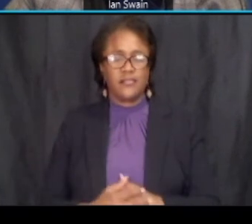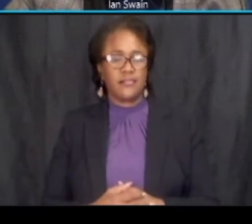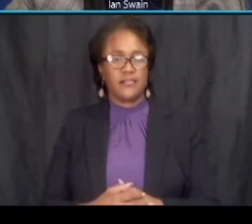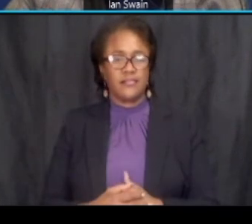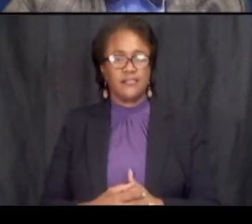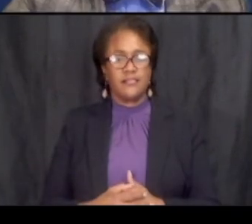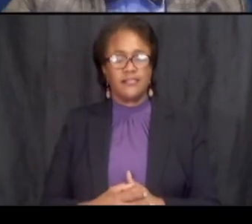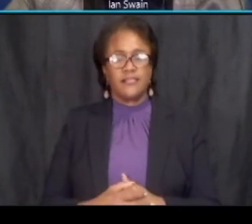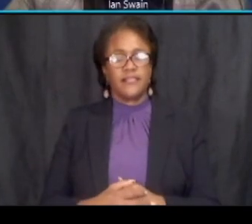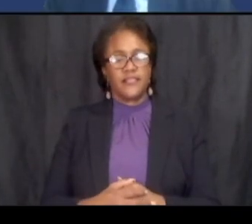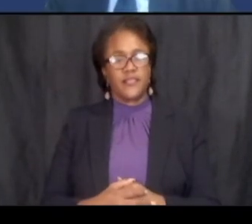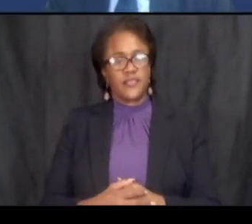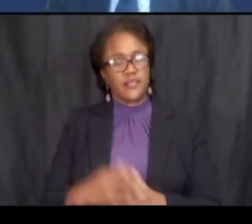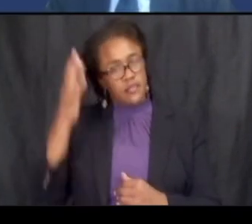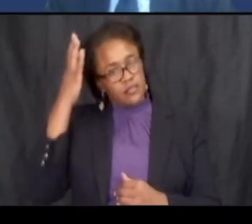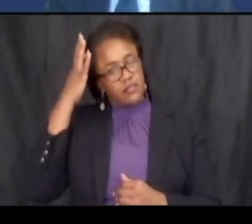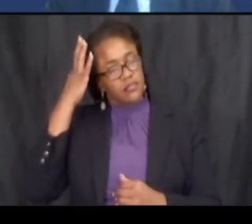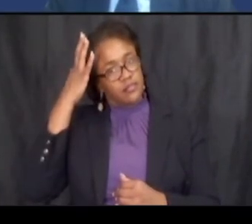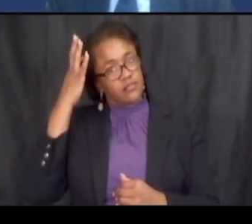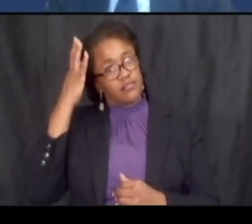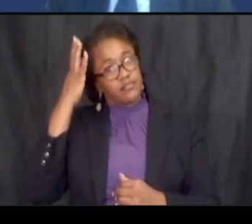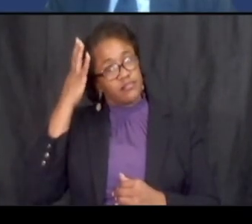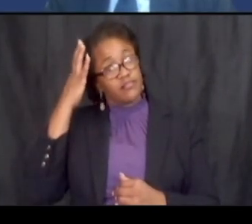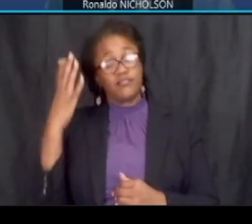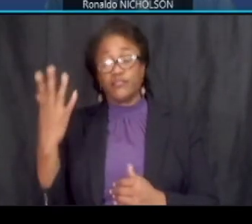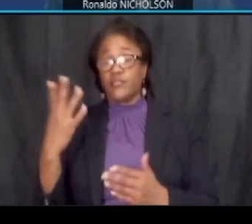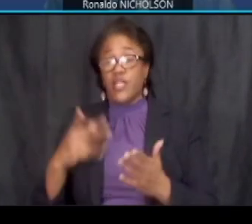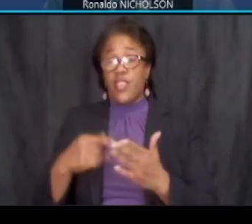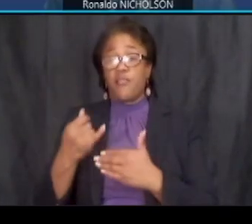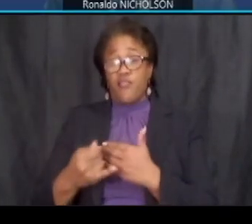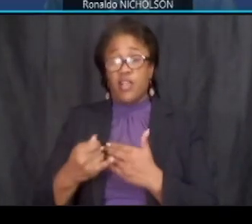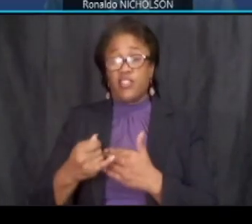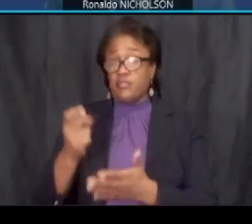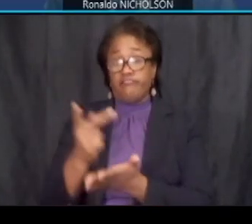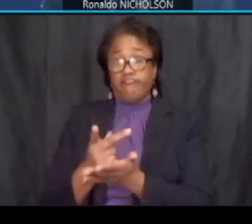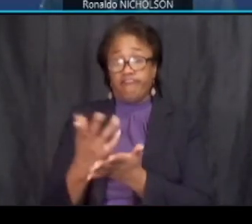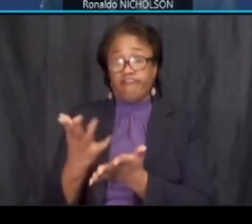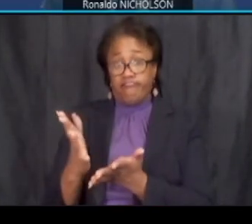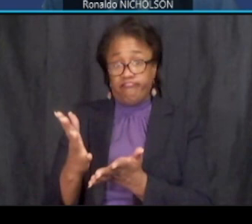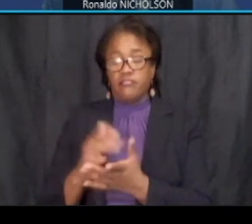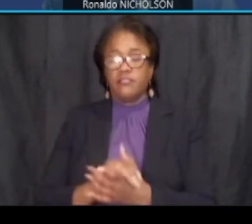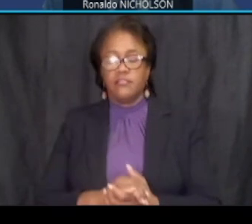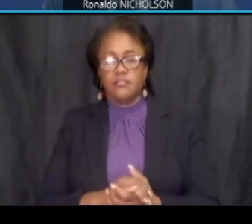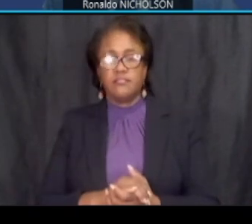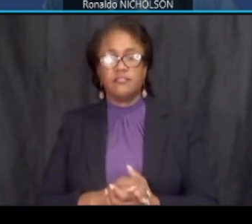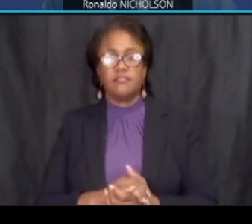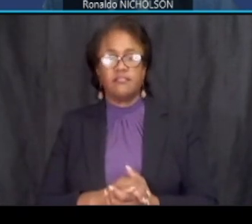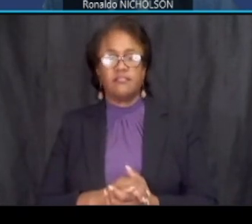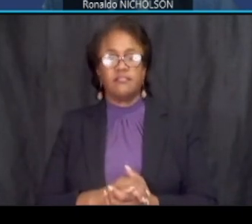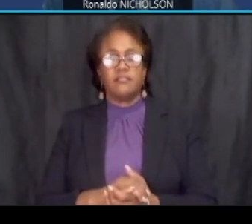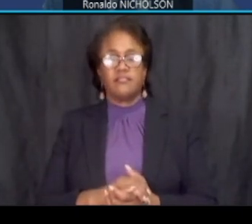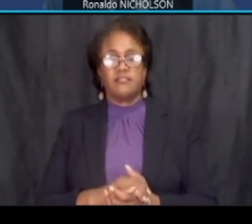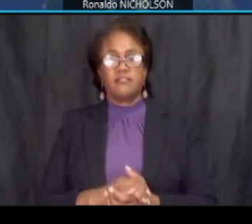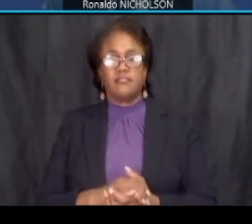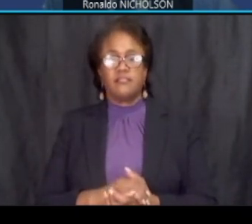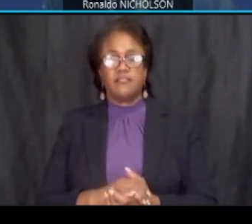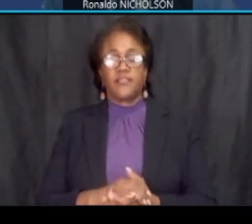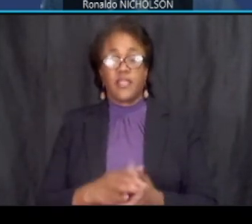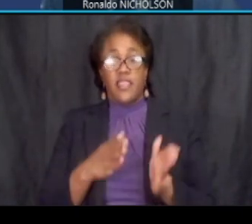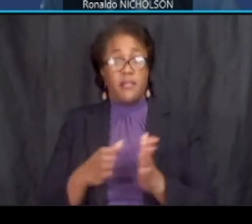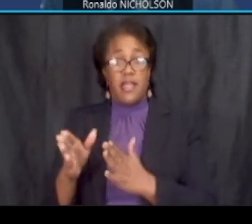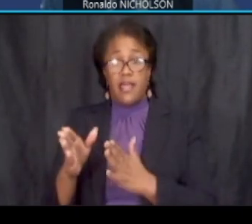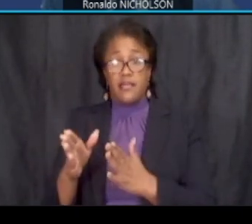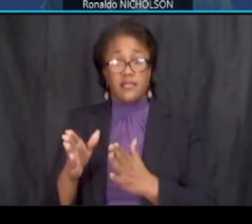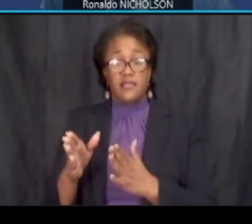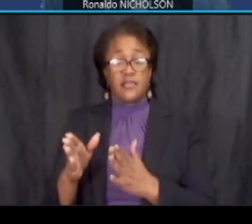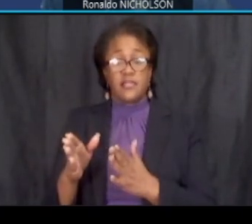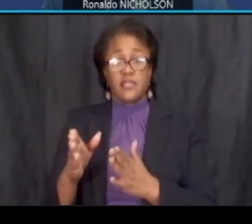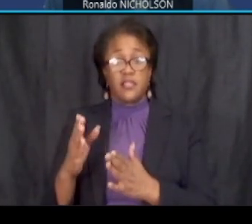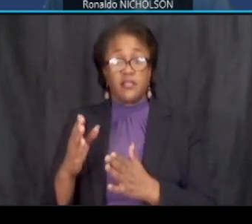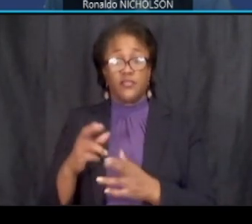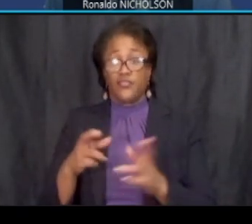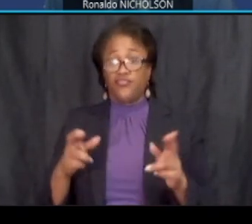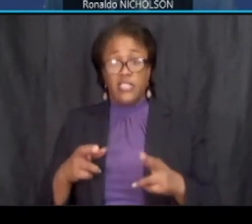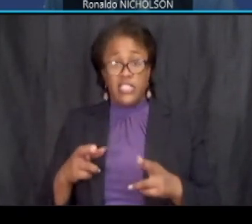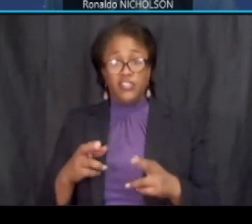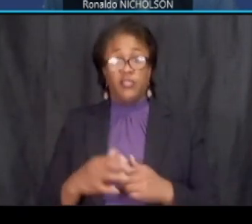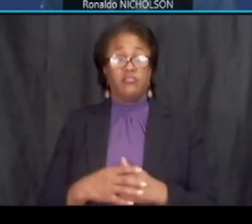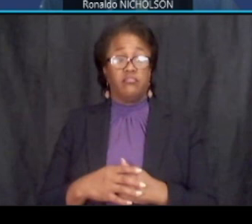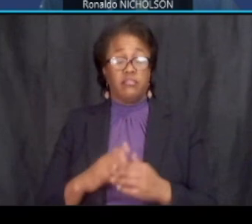um the the project has been approved um in the plans the regional and city traffic plans